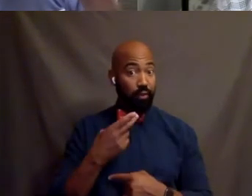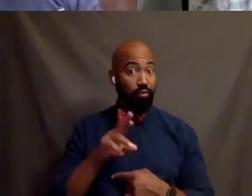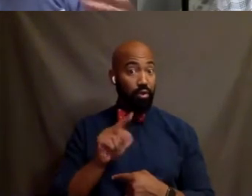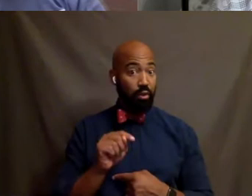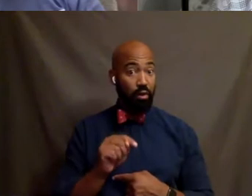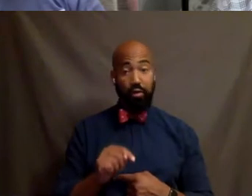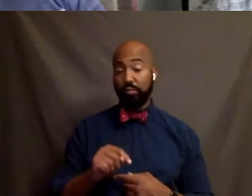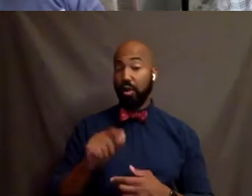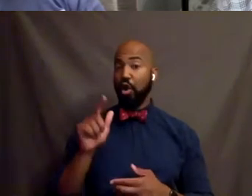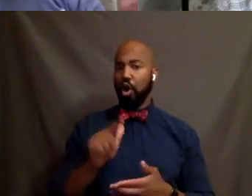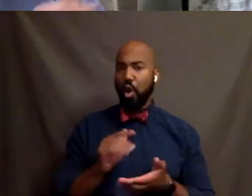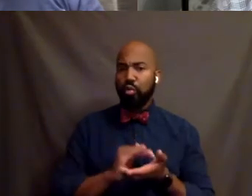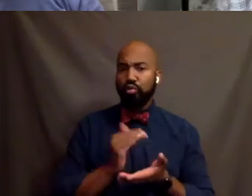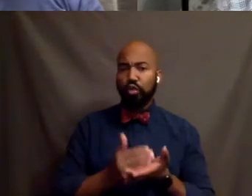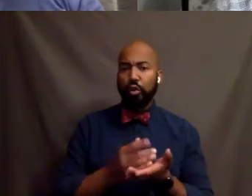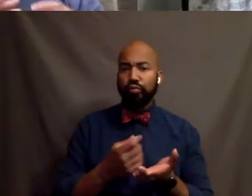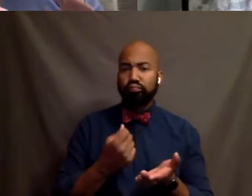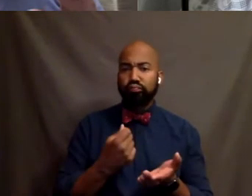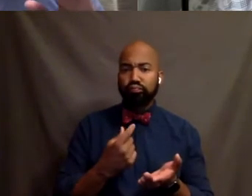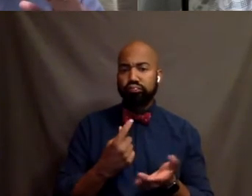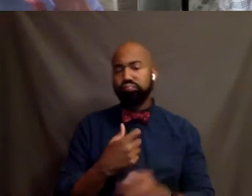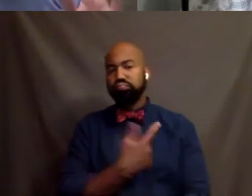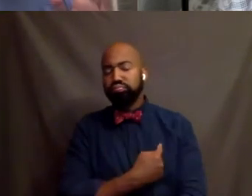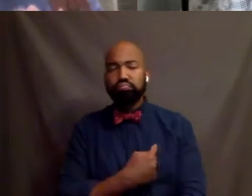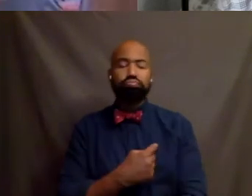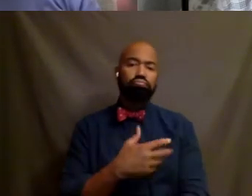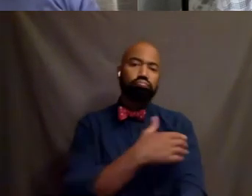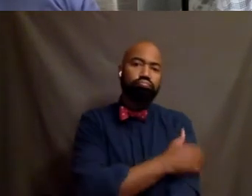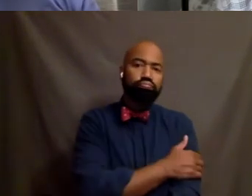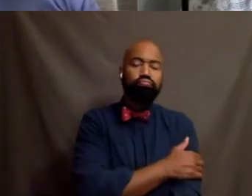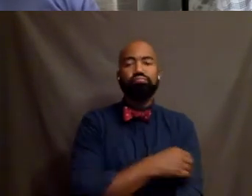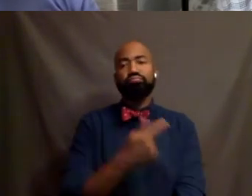or more on the, somewhere on the continuum,